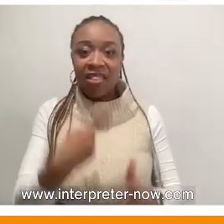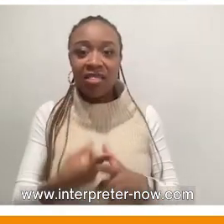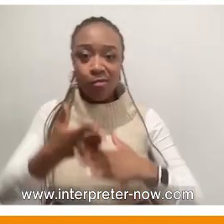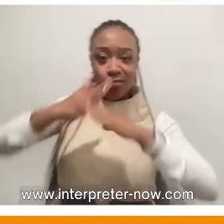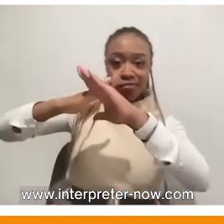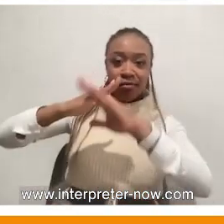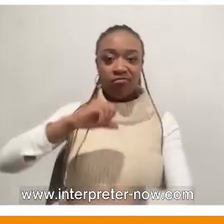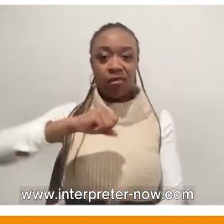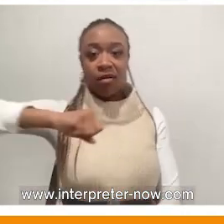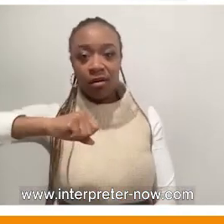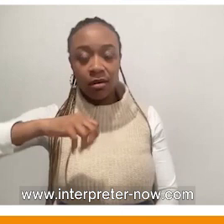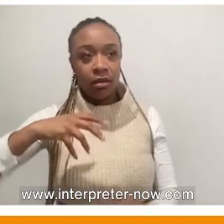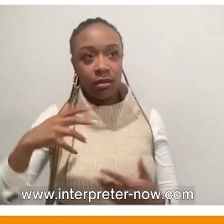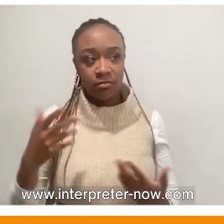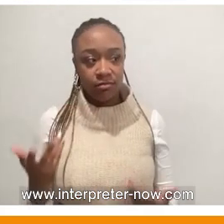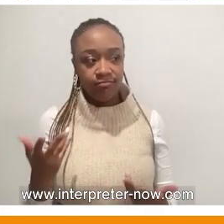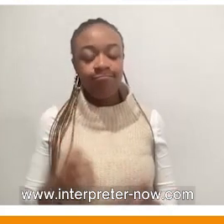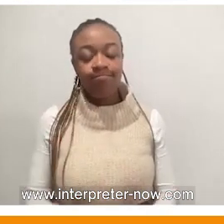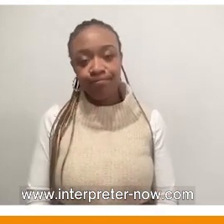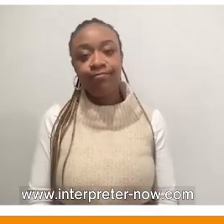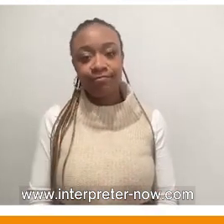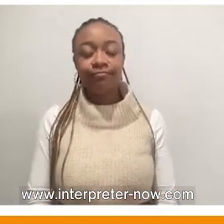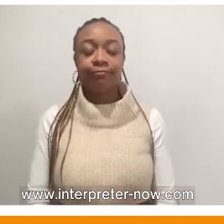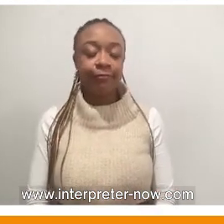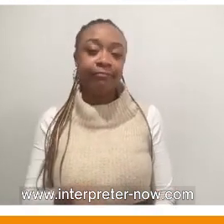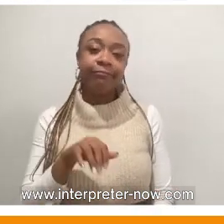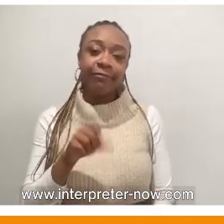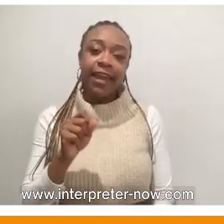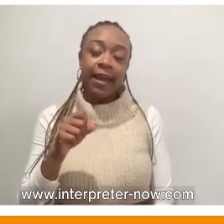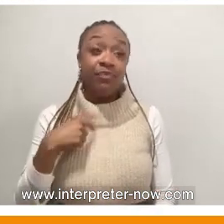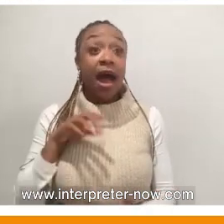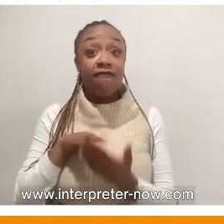are comfortable being themselves. Yeah, wow.